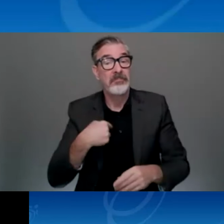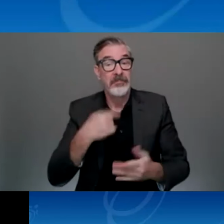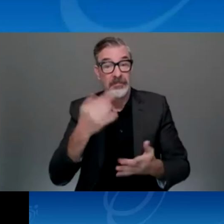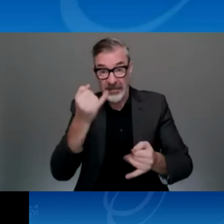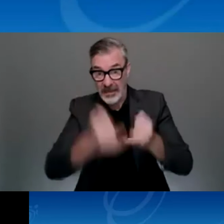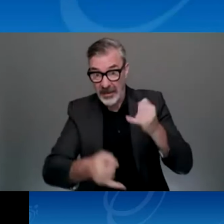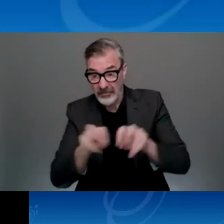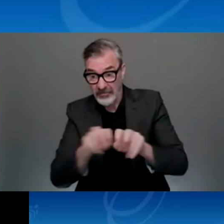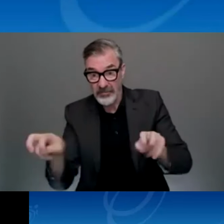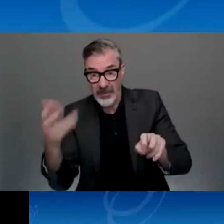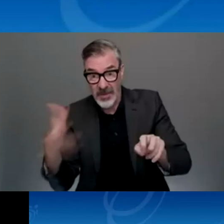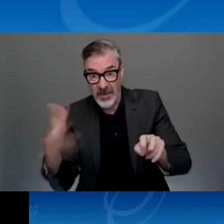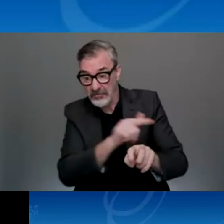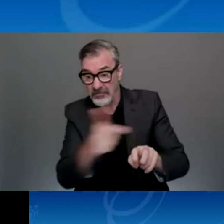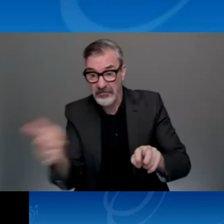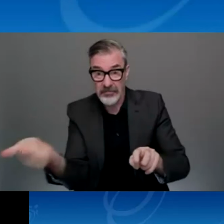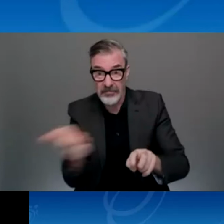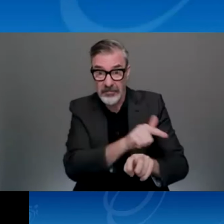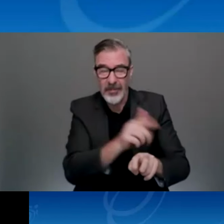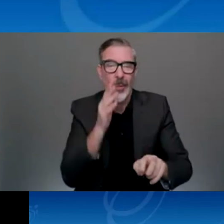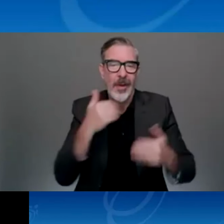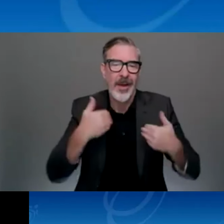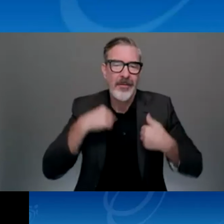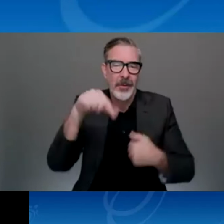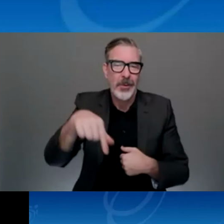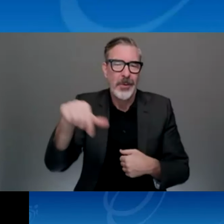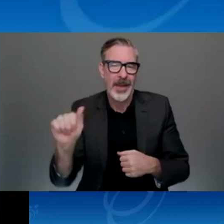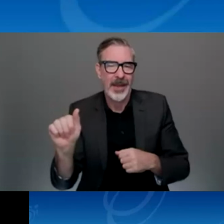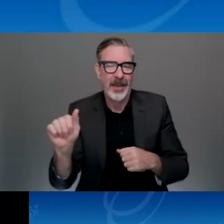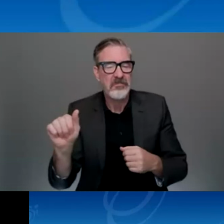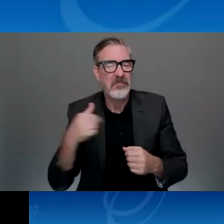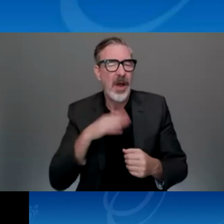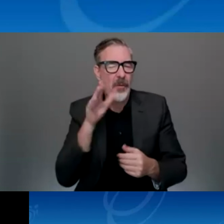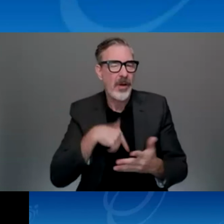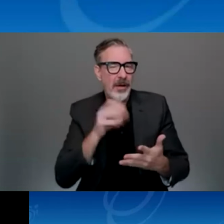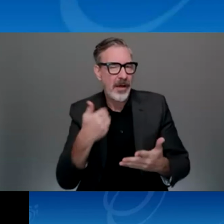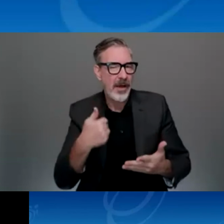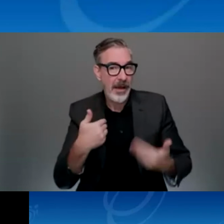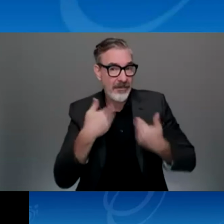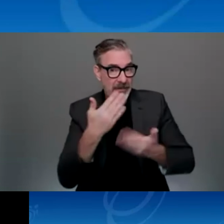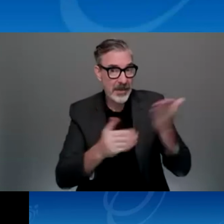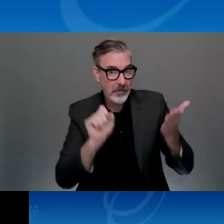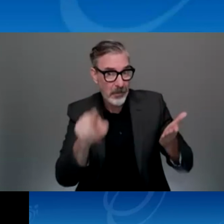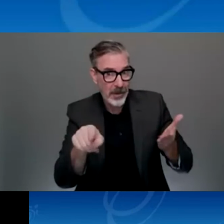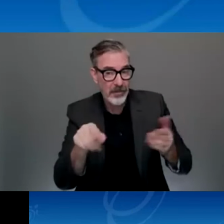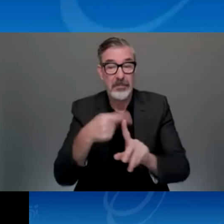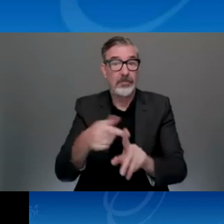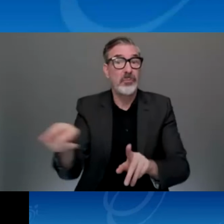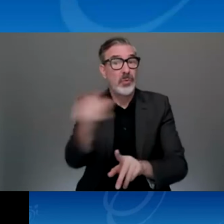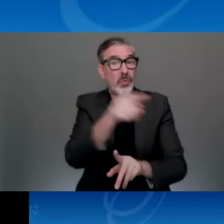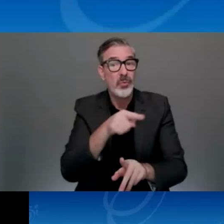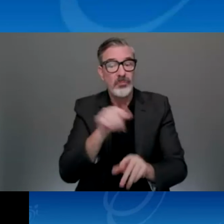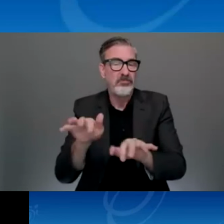but please feel free to submit your questions using the Q&A feature at the bottom of your screen throughout the presentation.